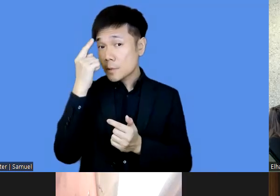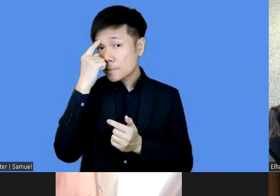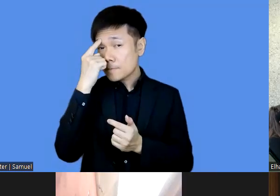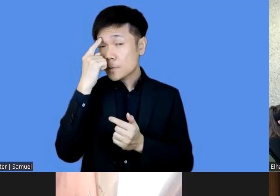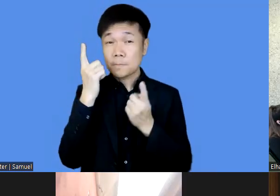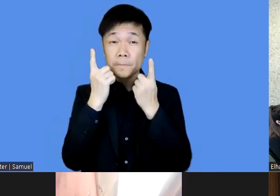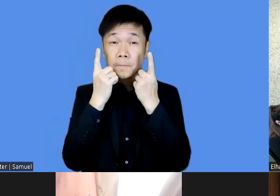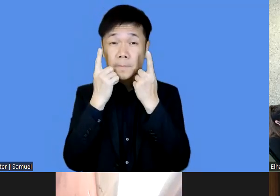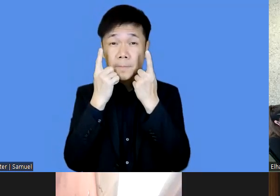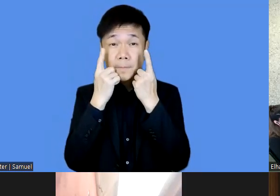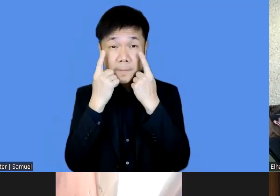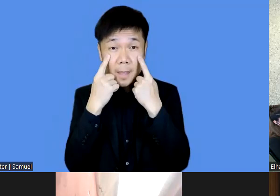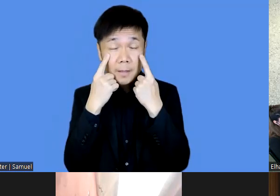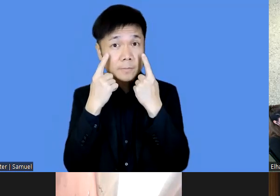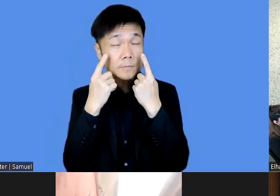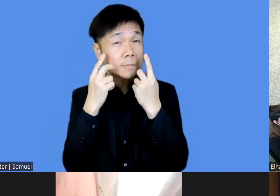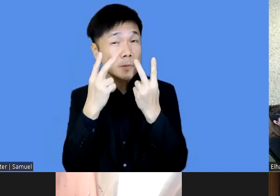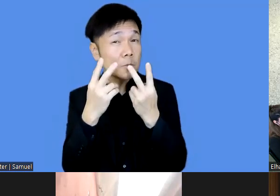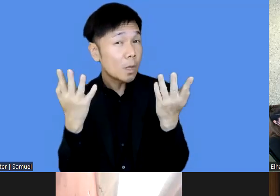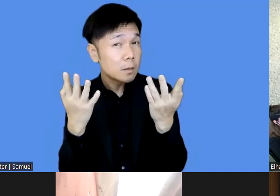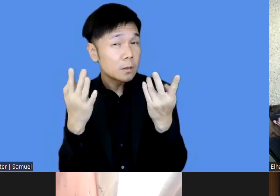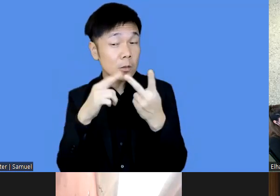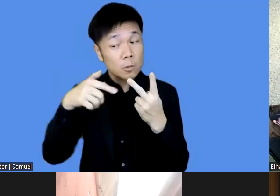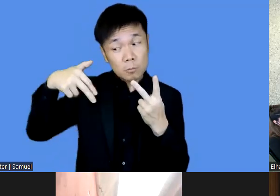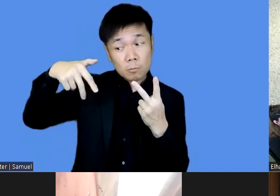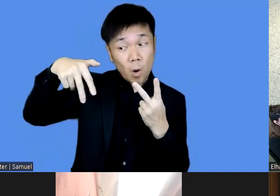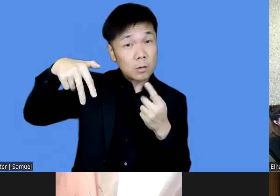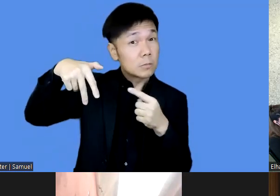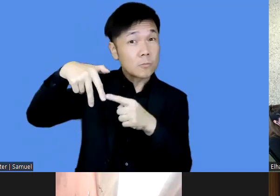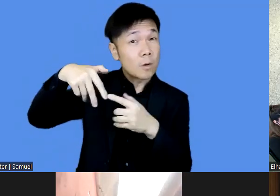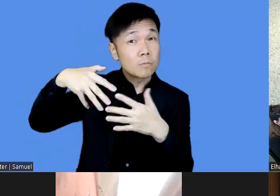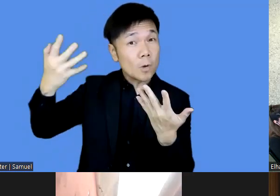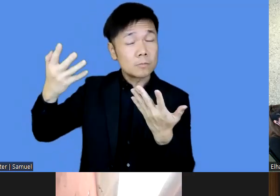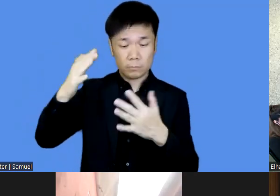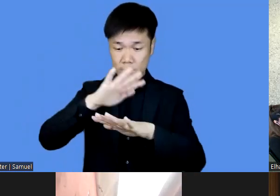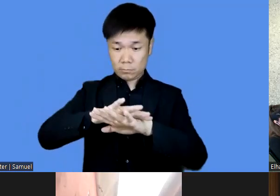What do you use your legs for? What do you use your hands for?